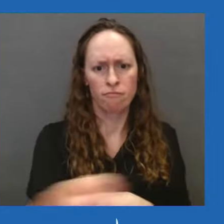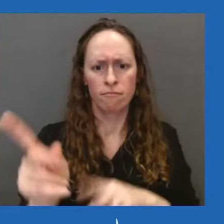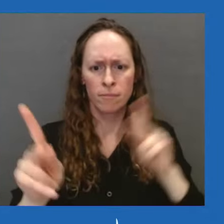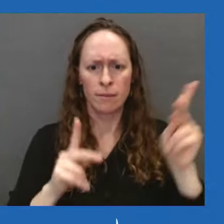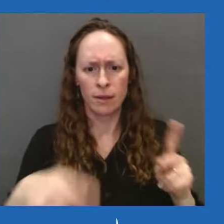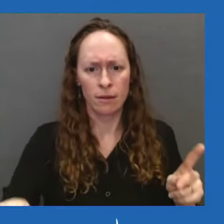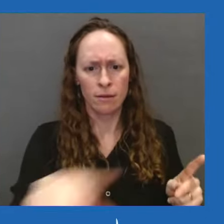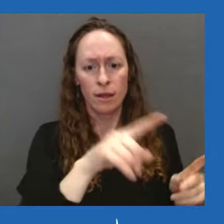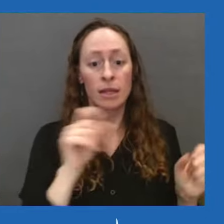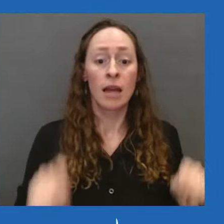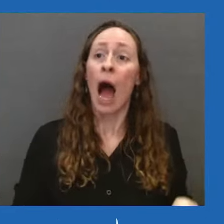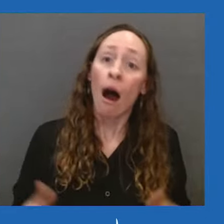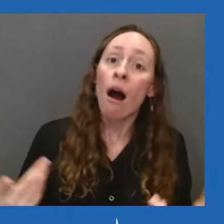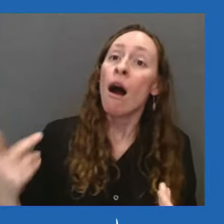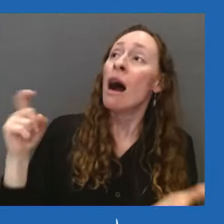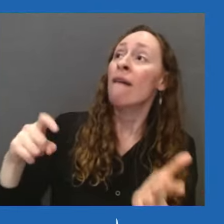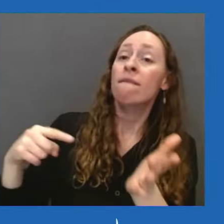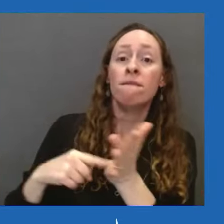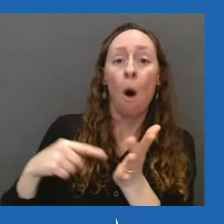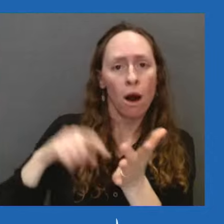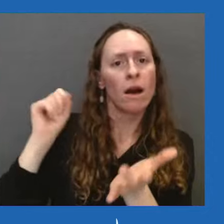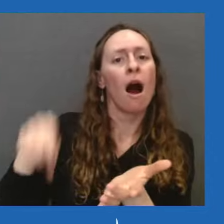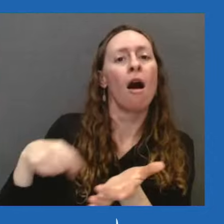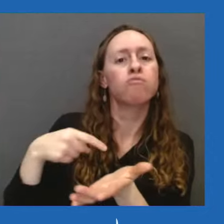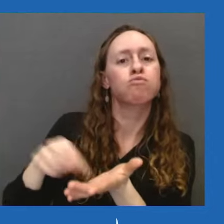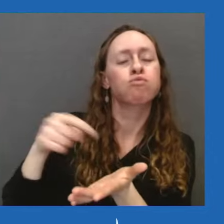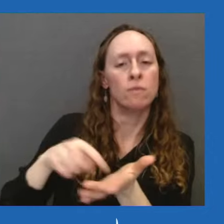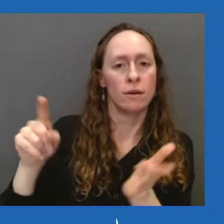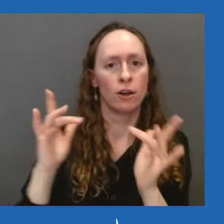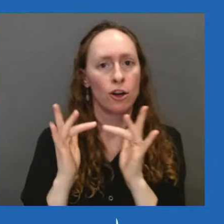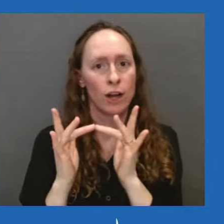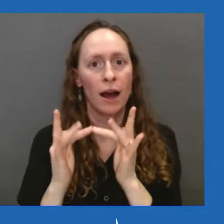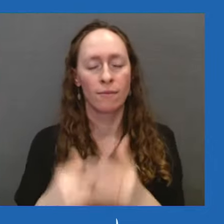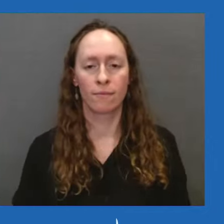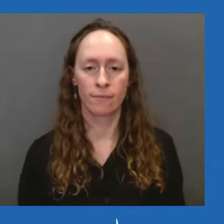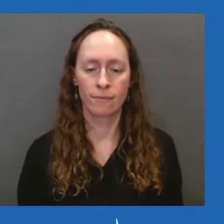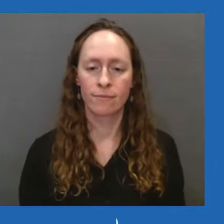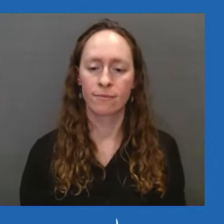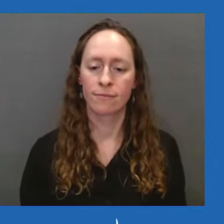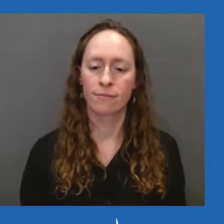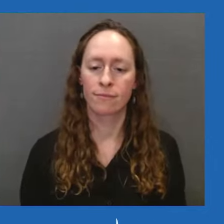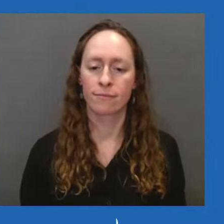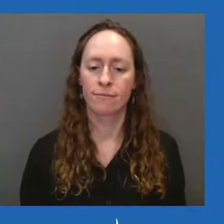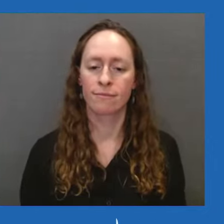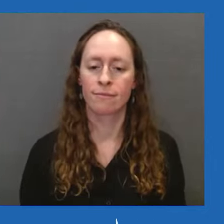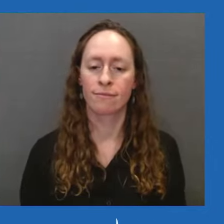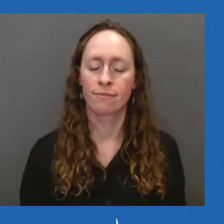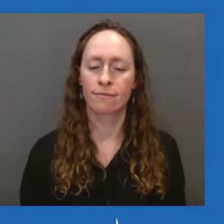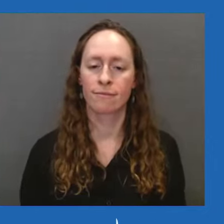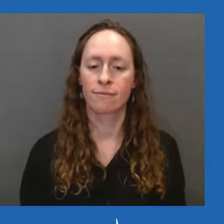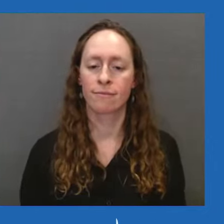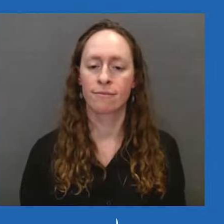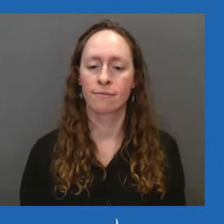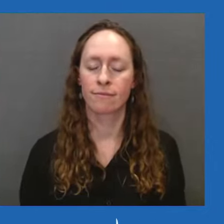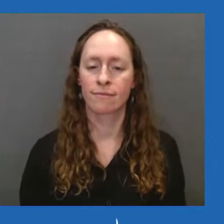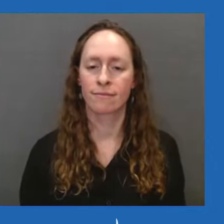The amazing thing is: Over 233,000 Colorado households already have a savings of $30 a month on their Internet bills